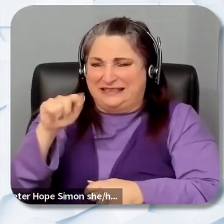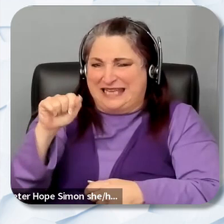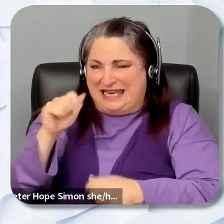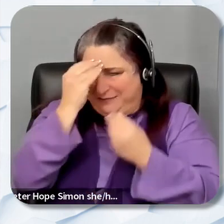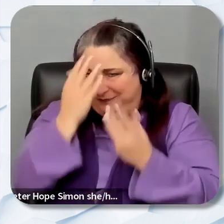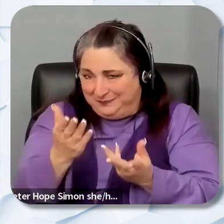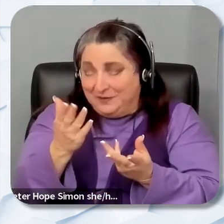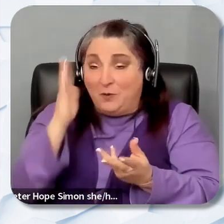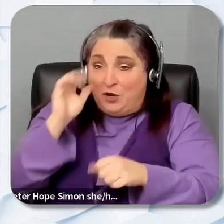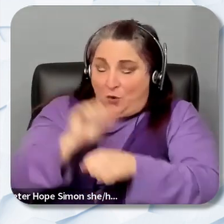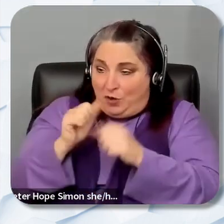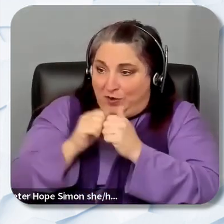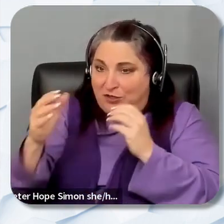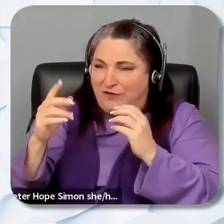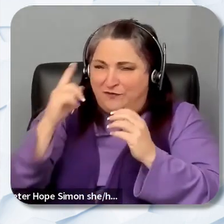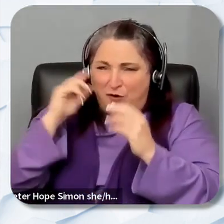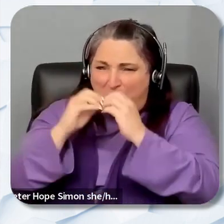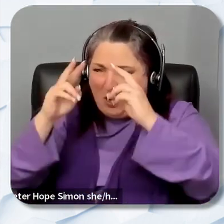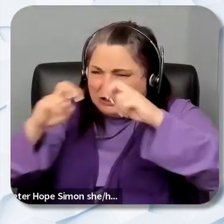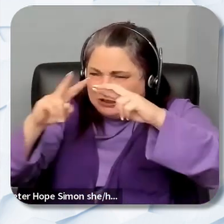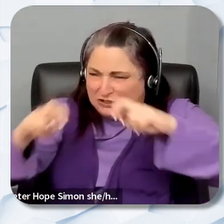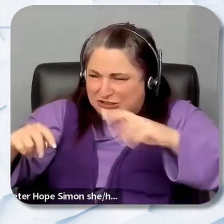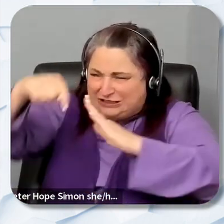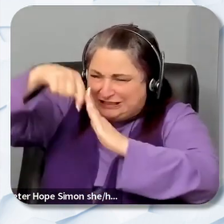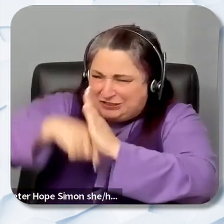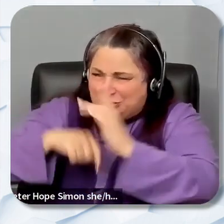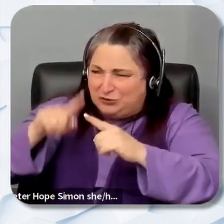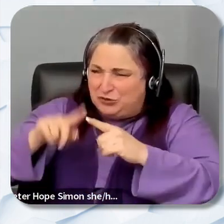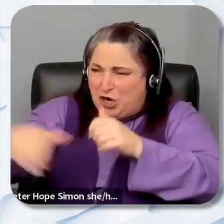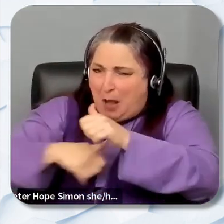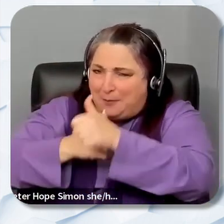to dig deeper into your compliance and your performance data to identify, "What is the